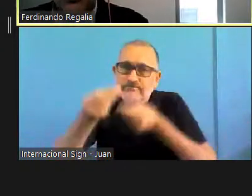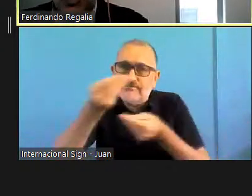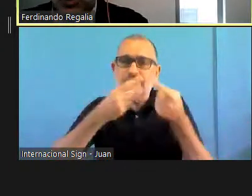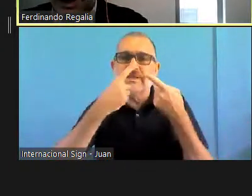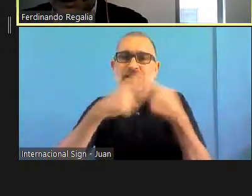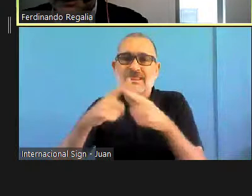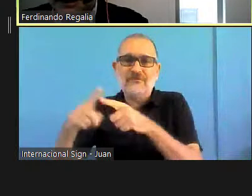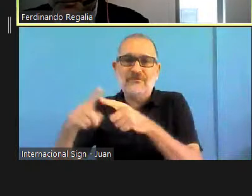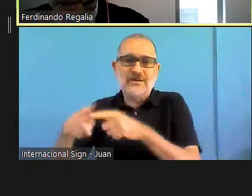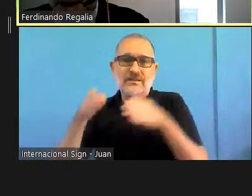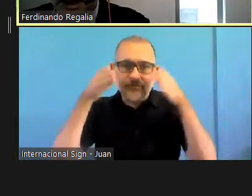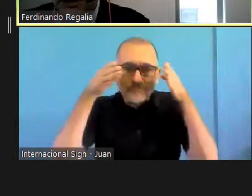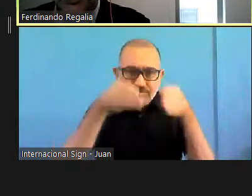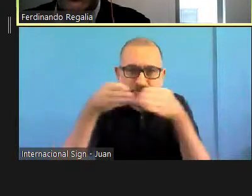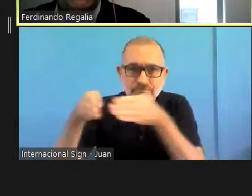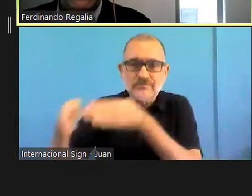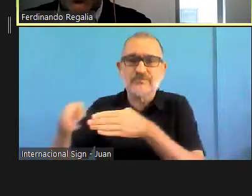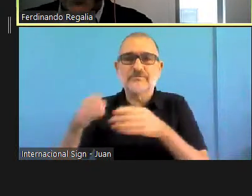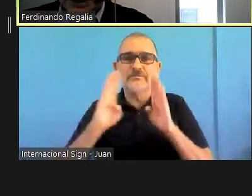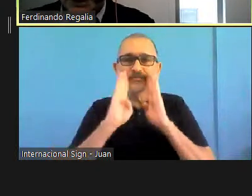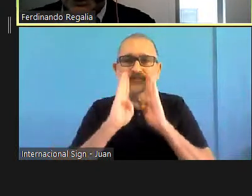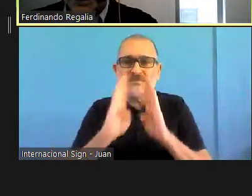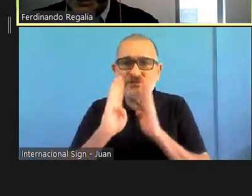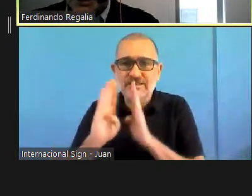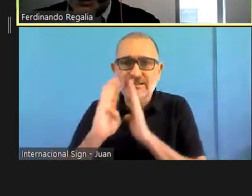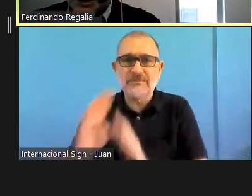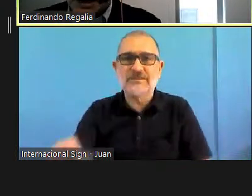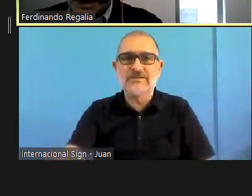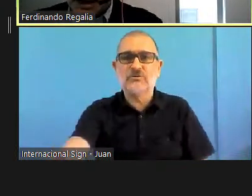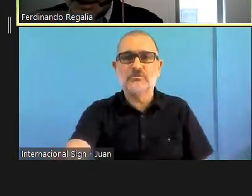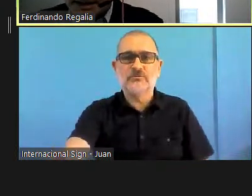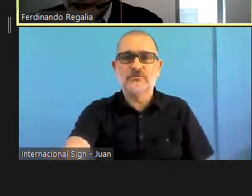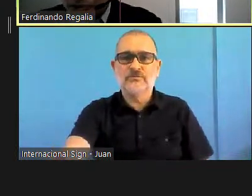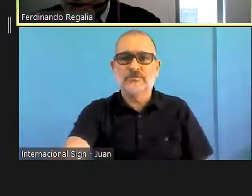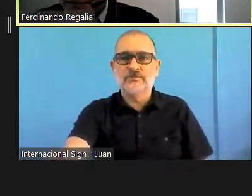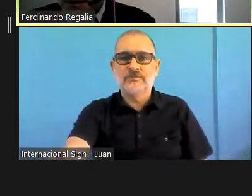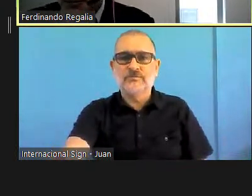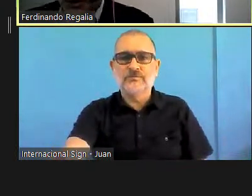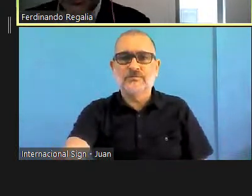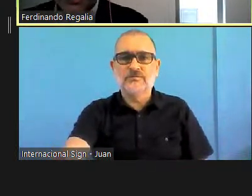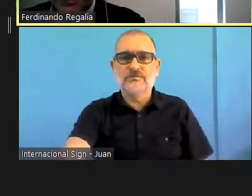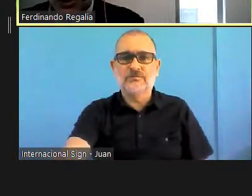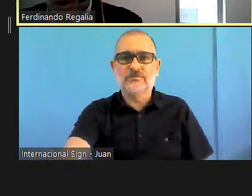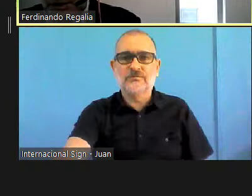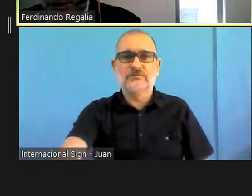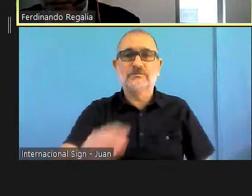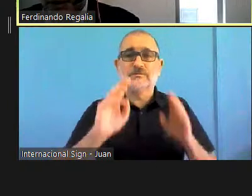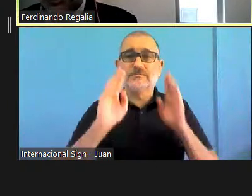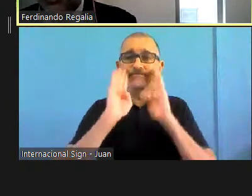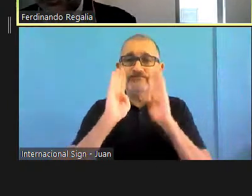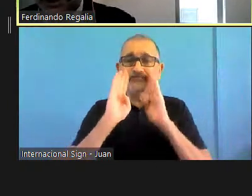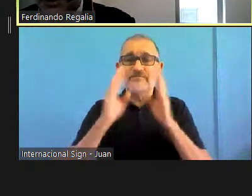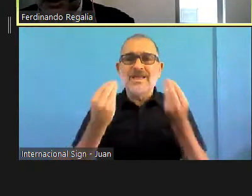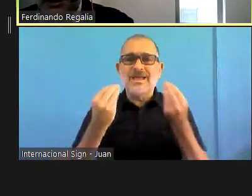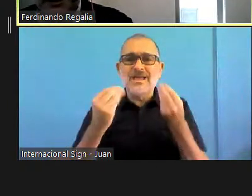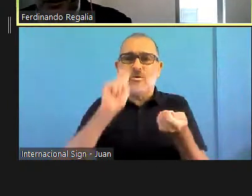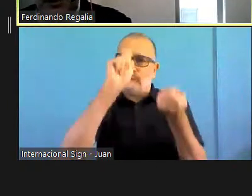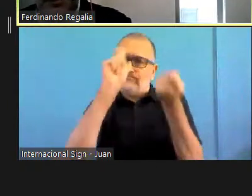more in many countries for which we have data. Some countries have eased the requirement for remote consultation or electronic